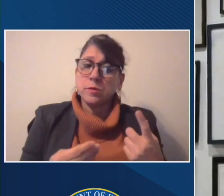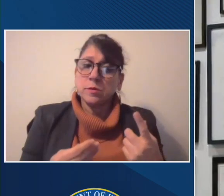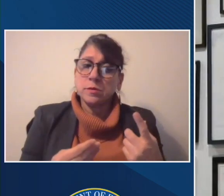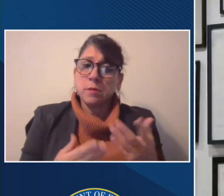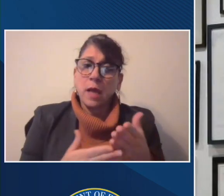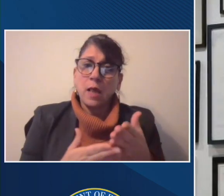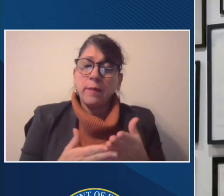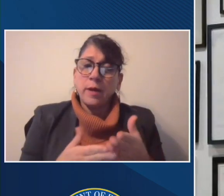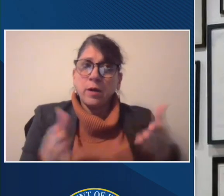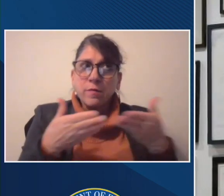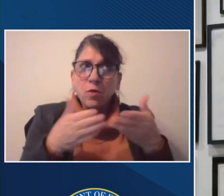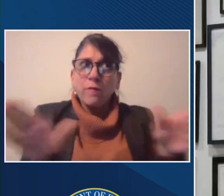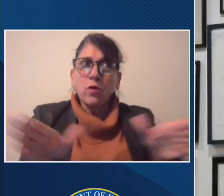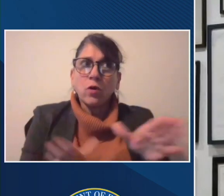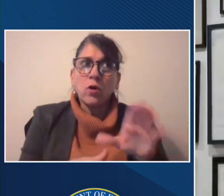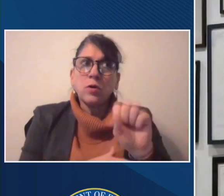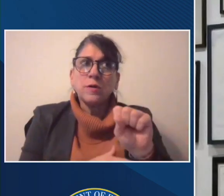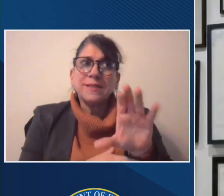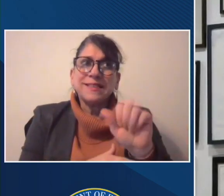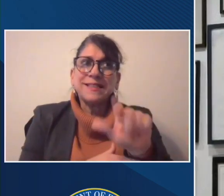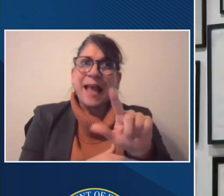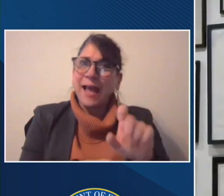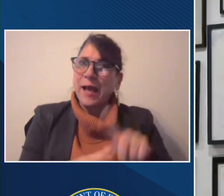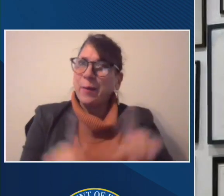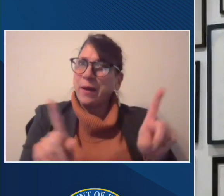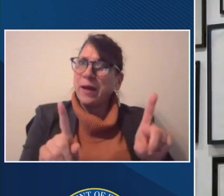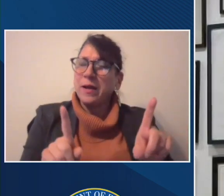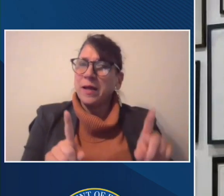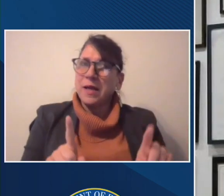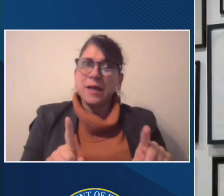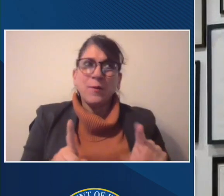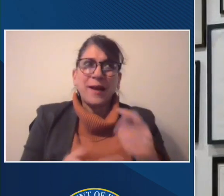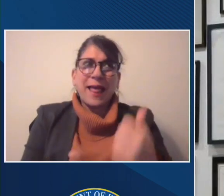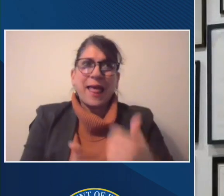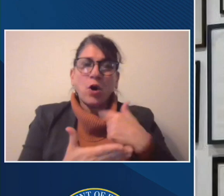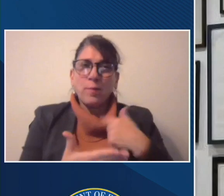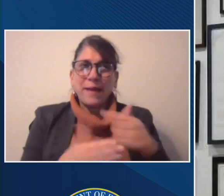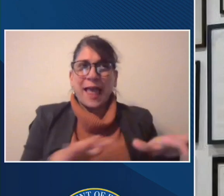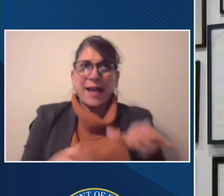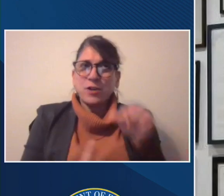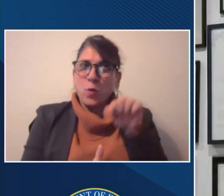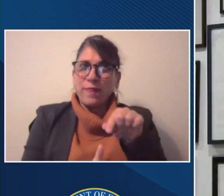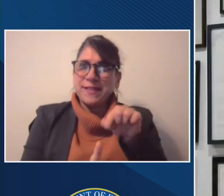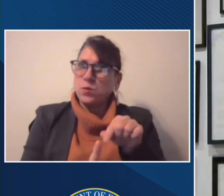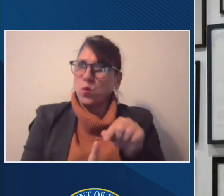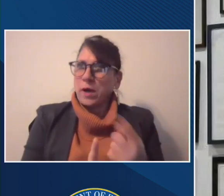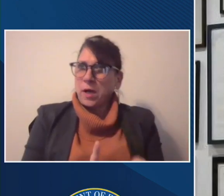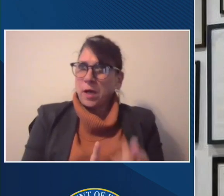scale. But it would help me act on this one, which, as I say, I'm sympathetic to.